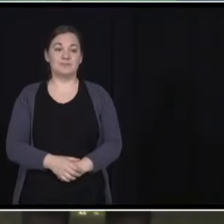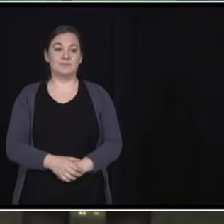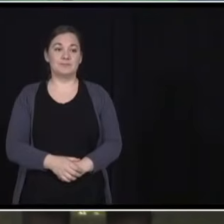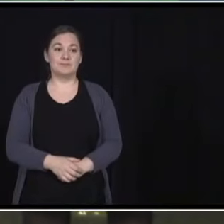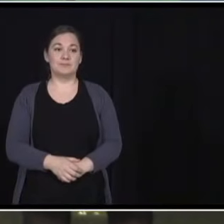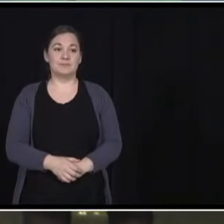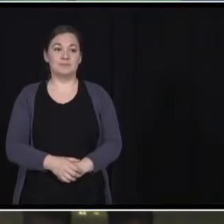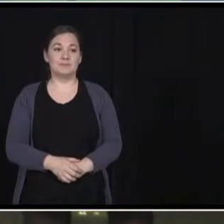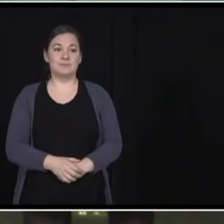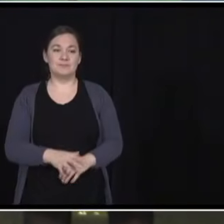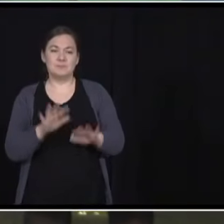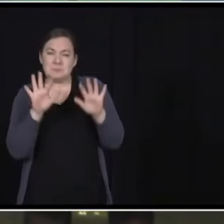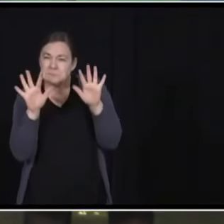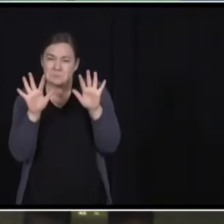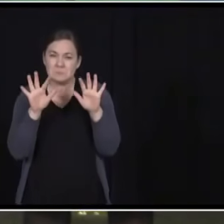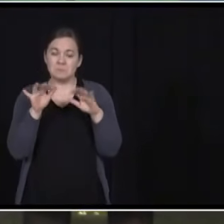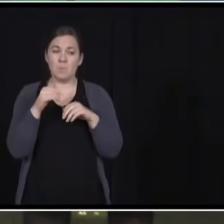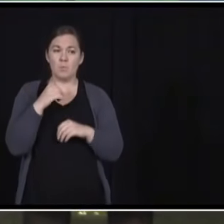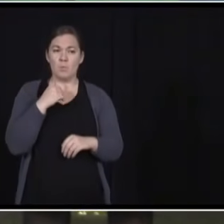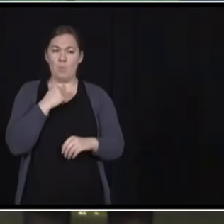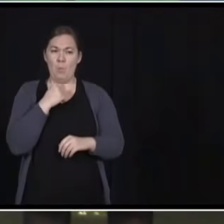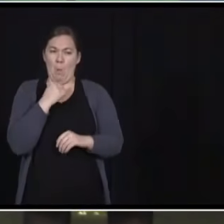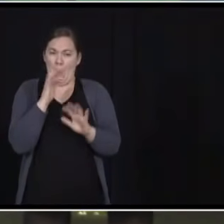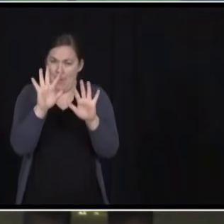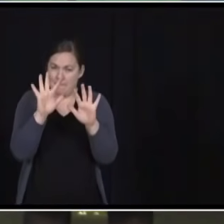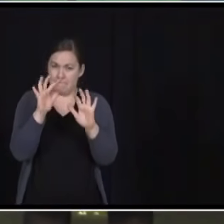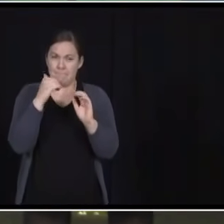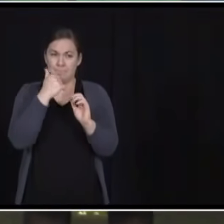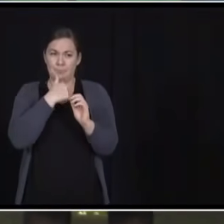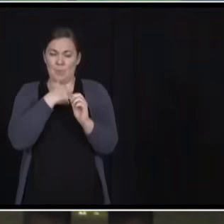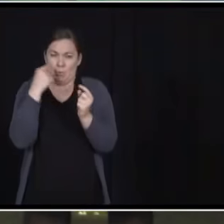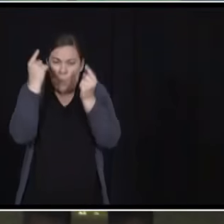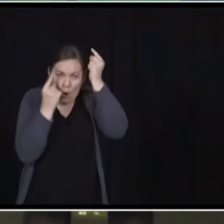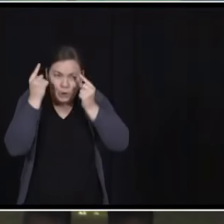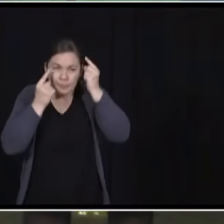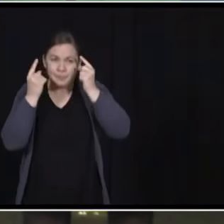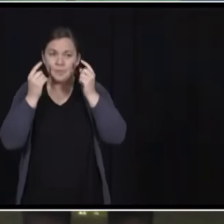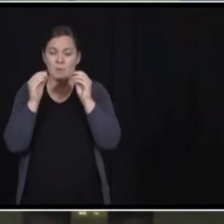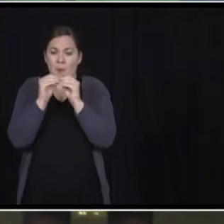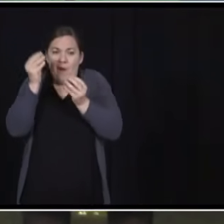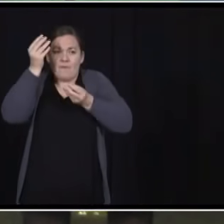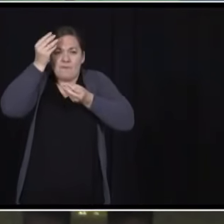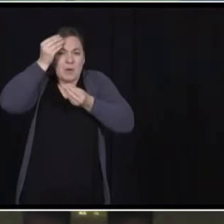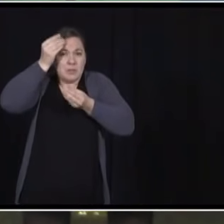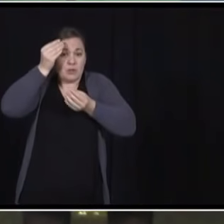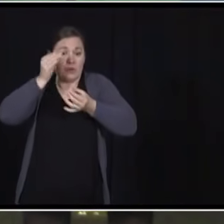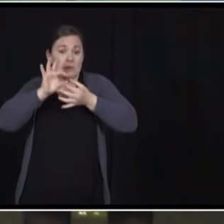Hi, Randy. Hi, Premier. I am wondering if we can get any more information